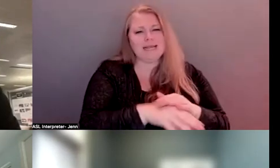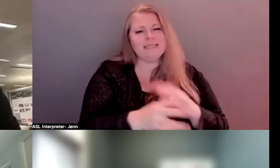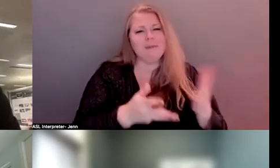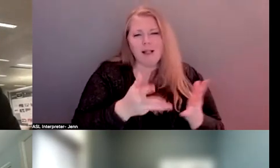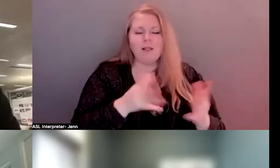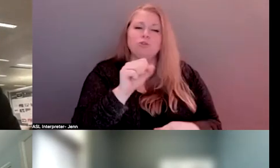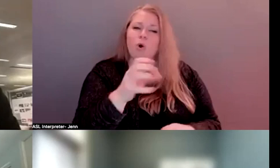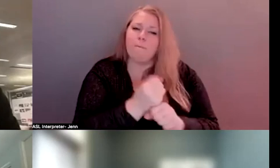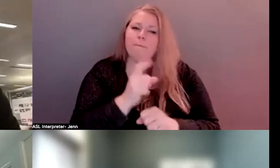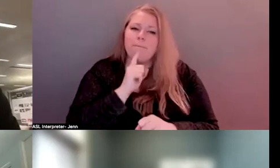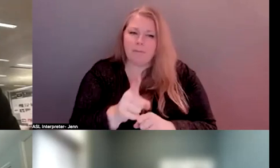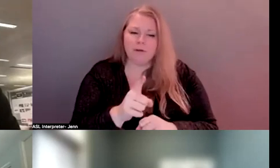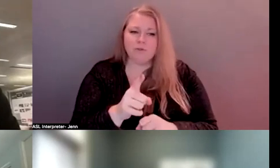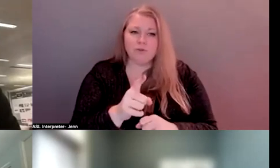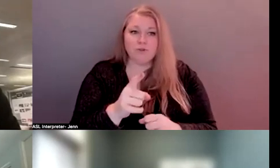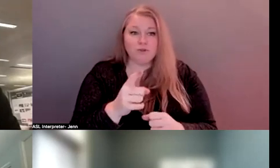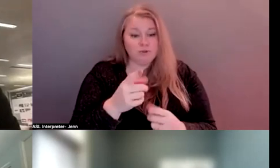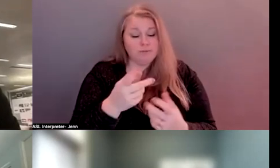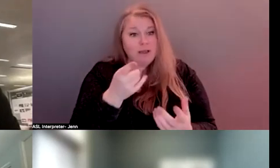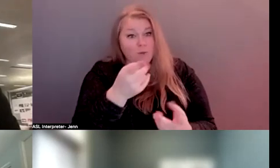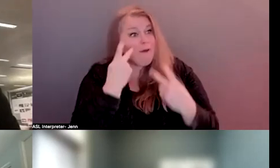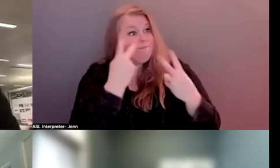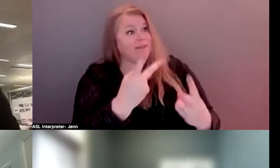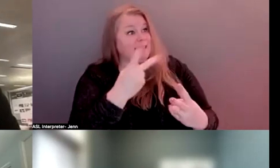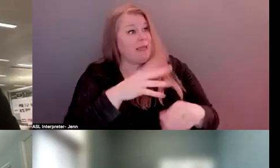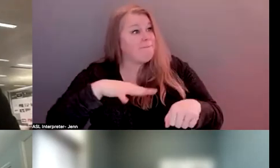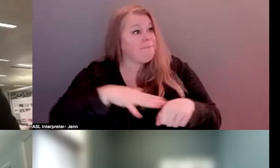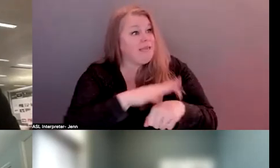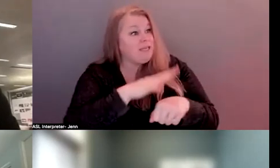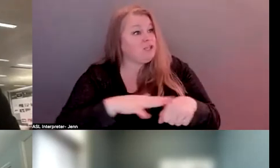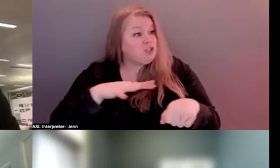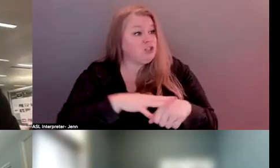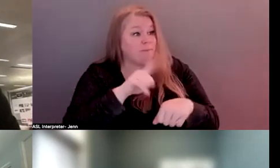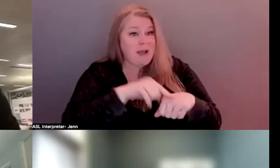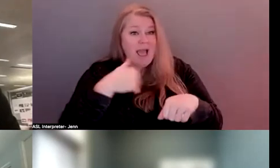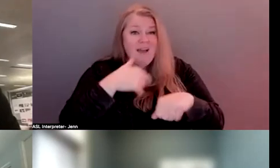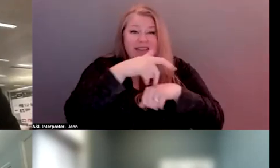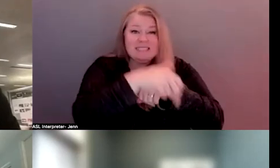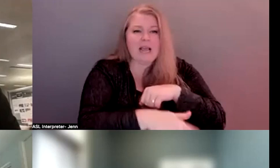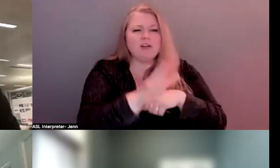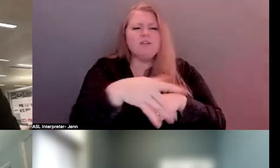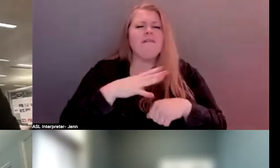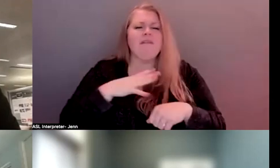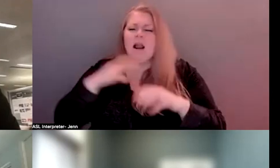you want to go visit this beautiful beach in Hawaii, but there is a long flight of stairs down to the beach, oh put on your headset. You can enjoy it any way.